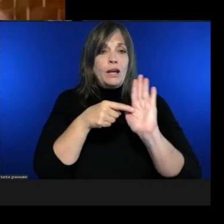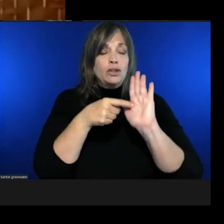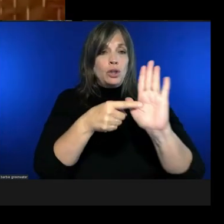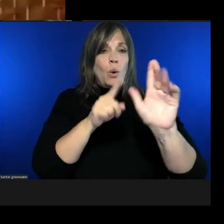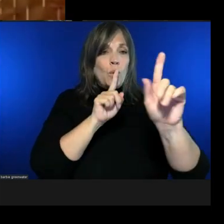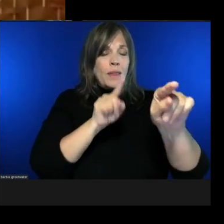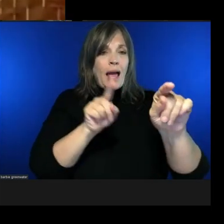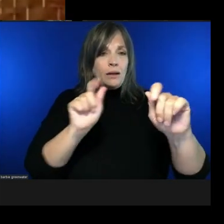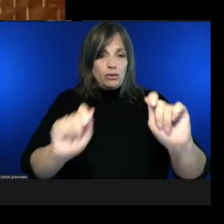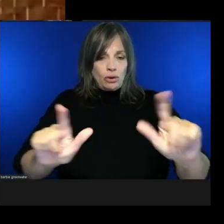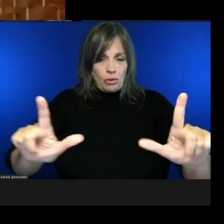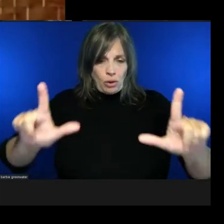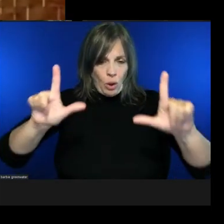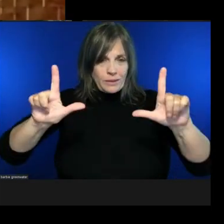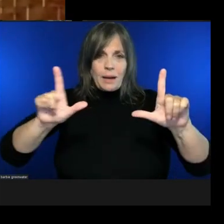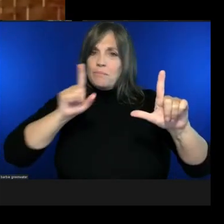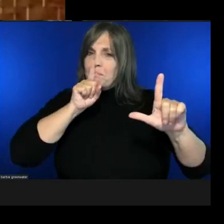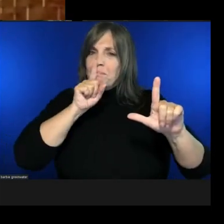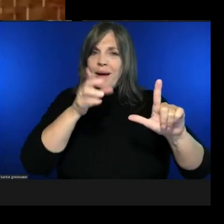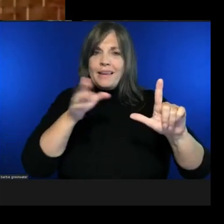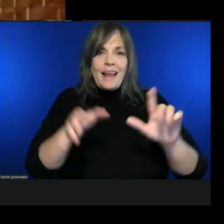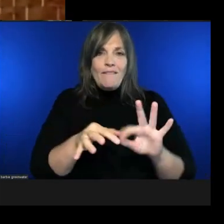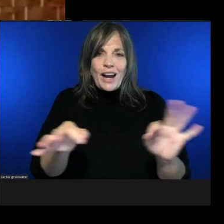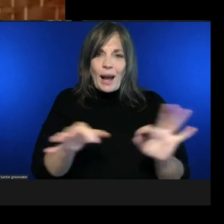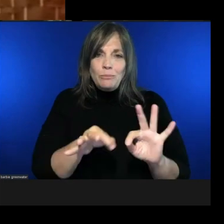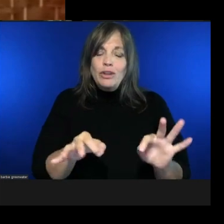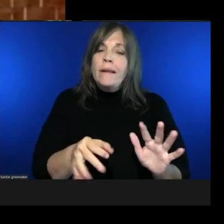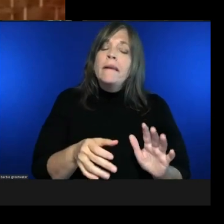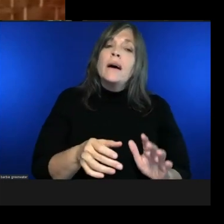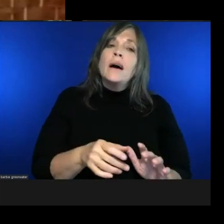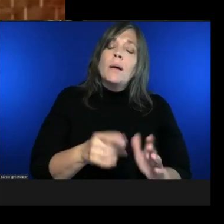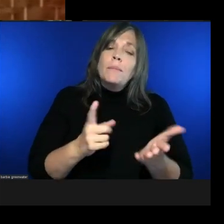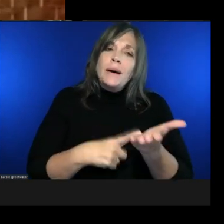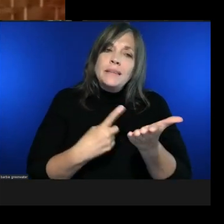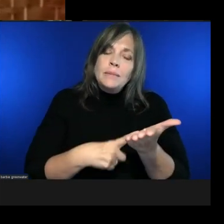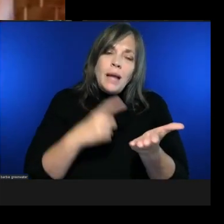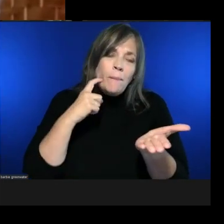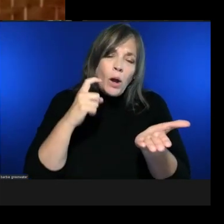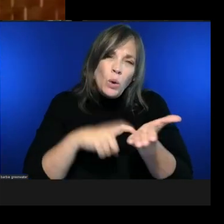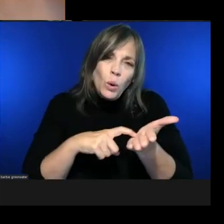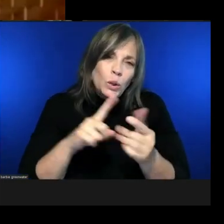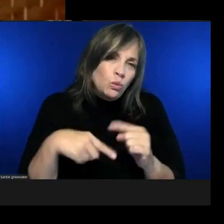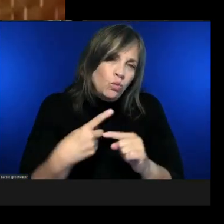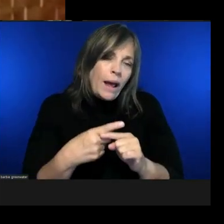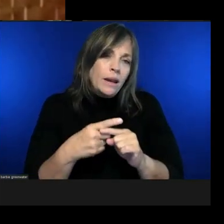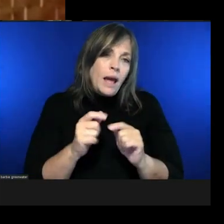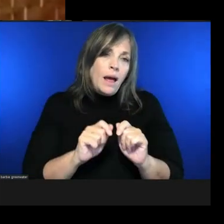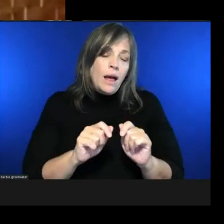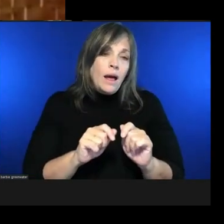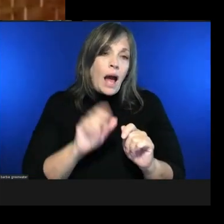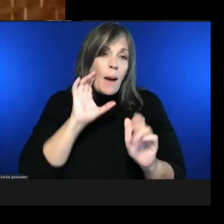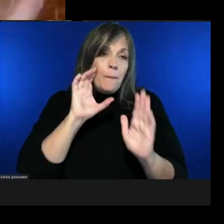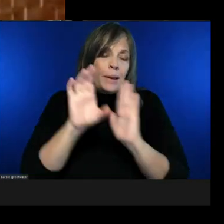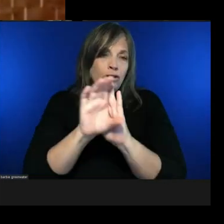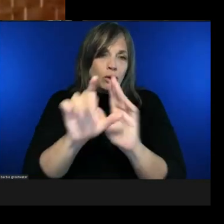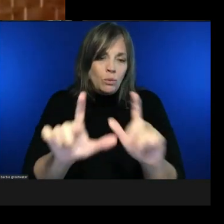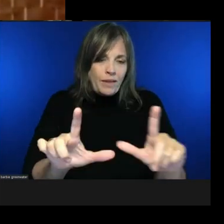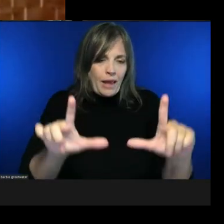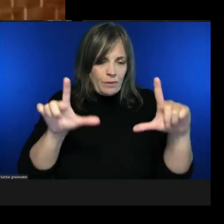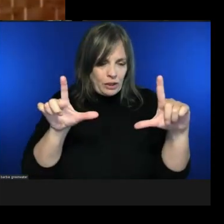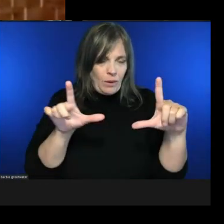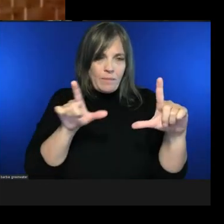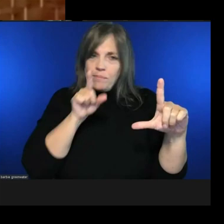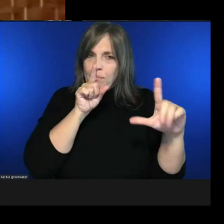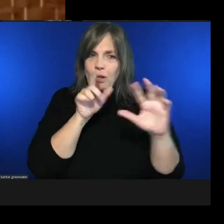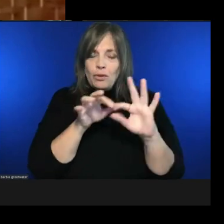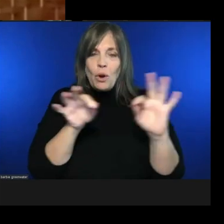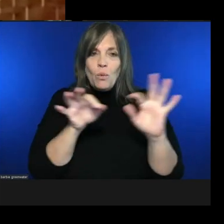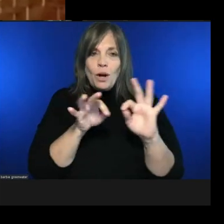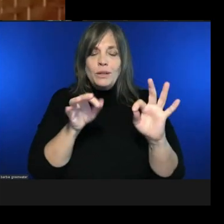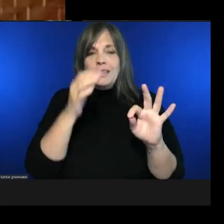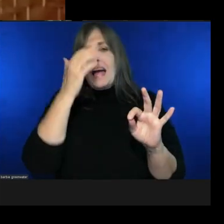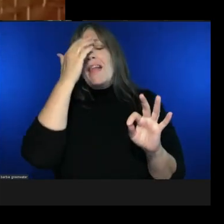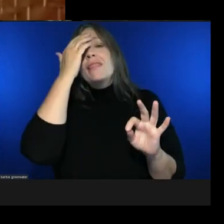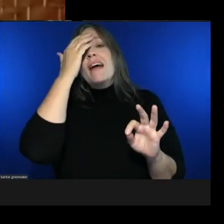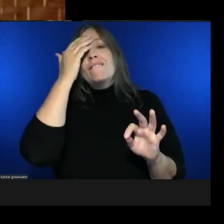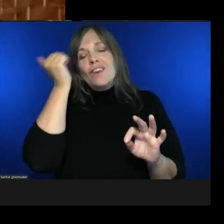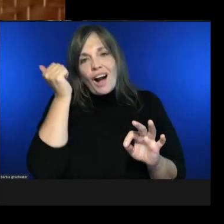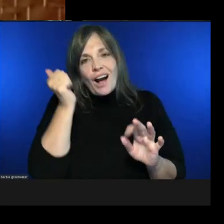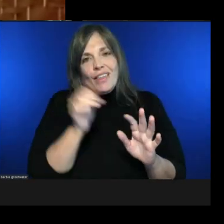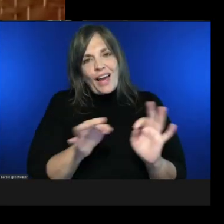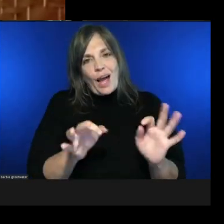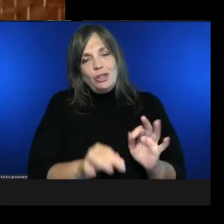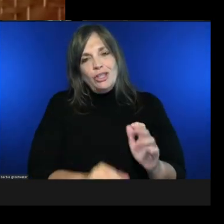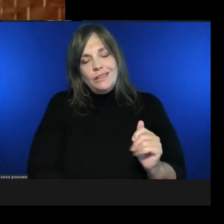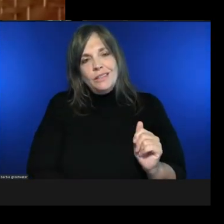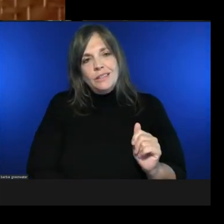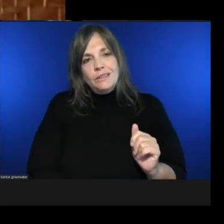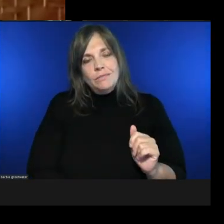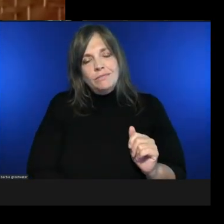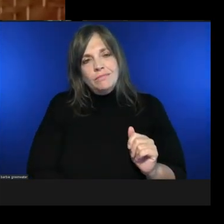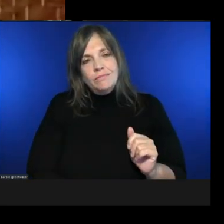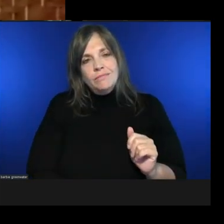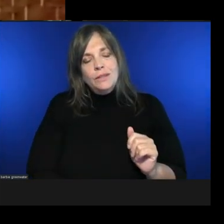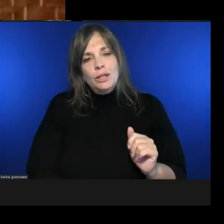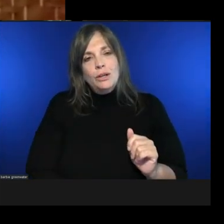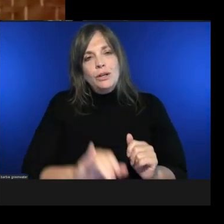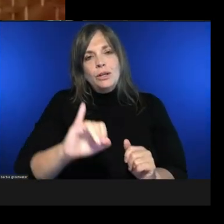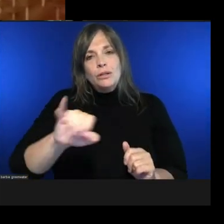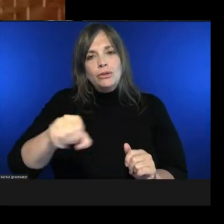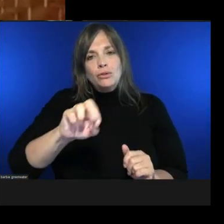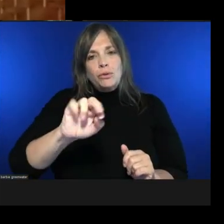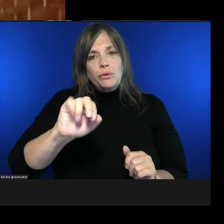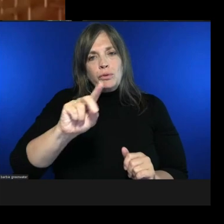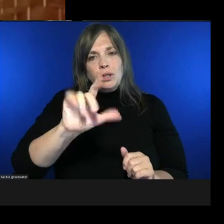I felt like I was missing the action on the screen.